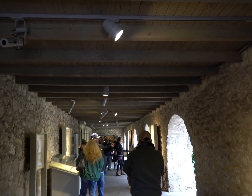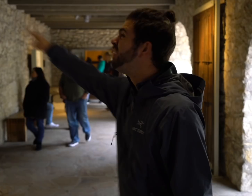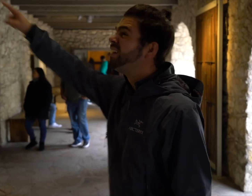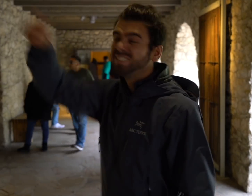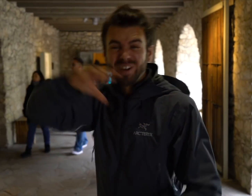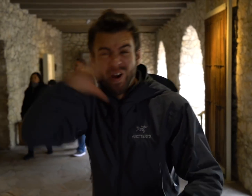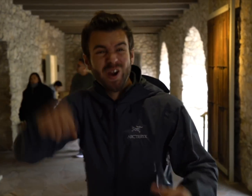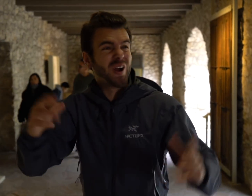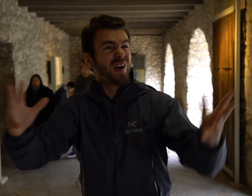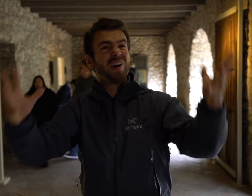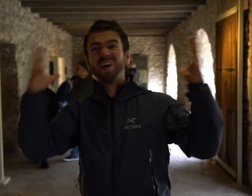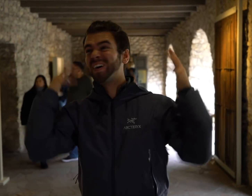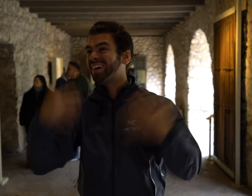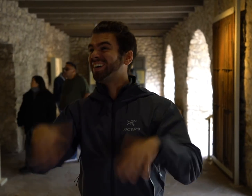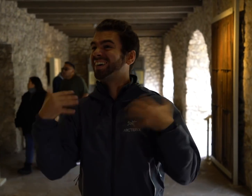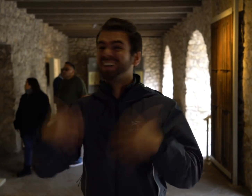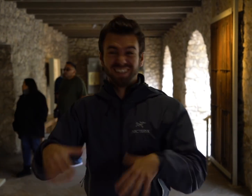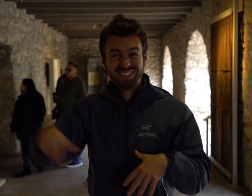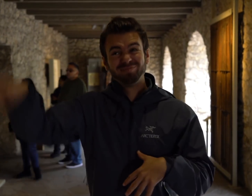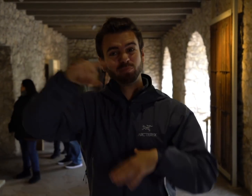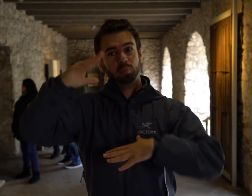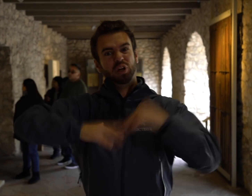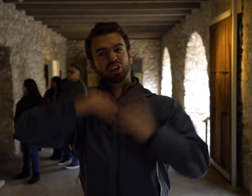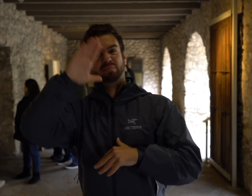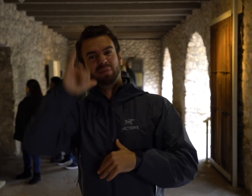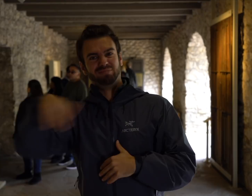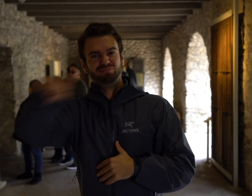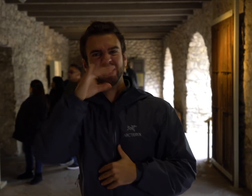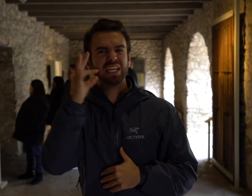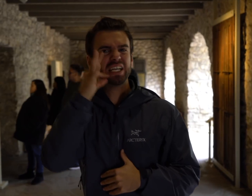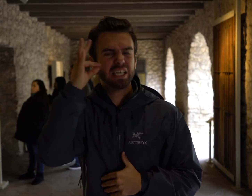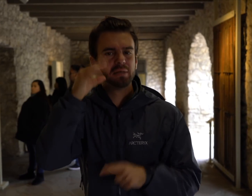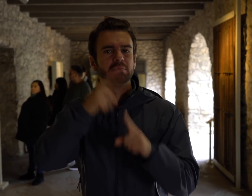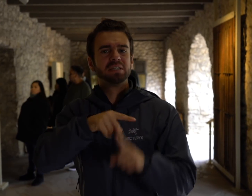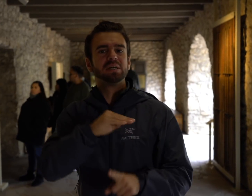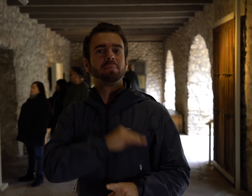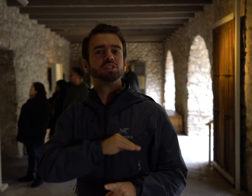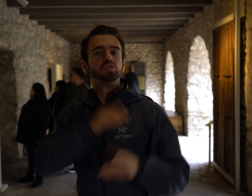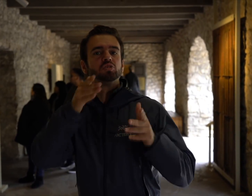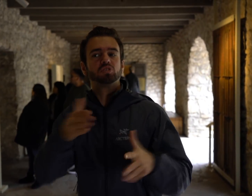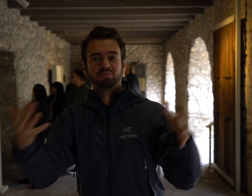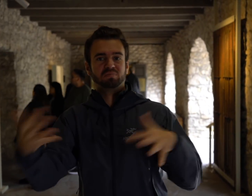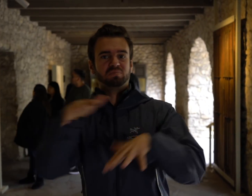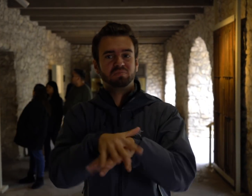Wow, it's really old bricks. It was built by Indians and missionary people.